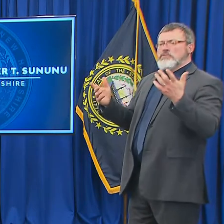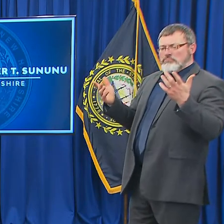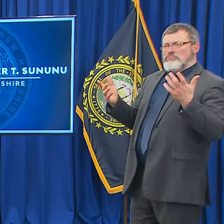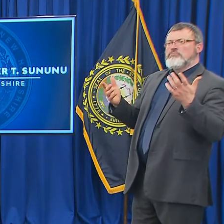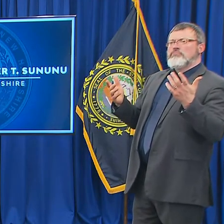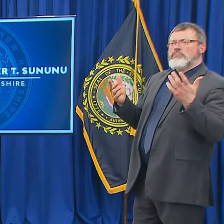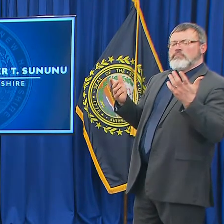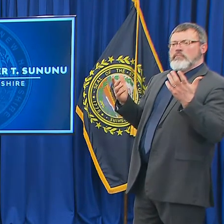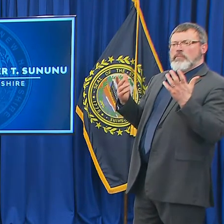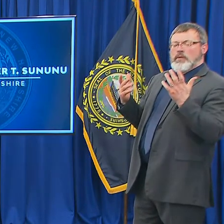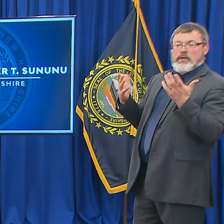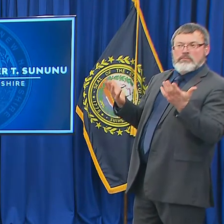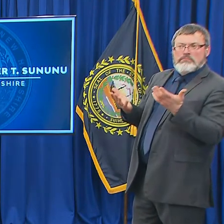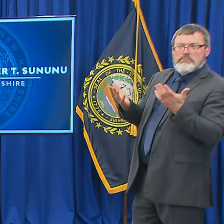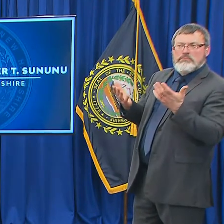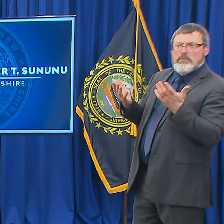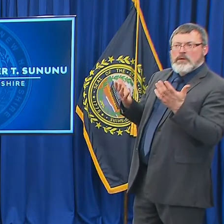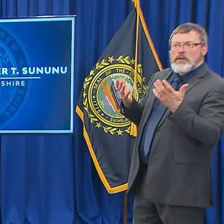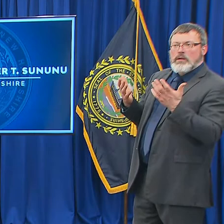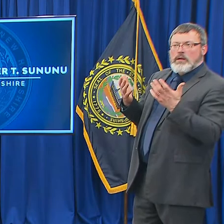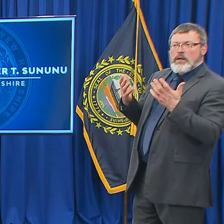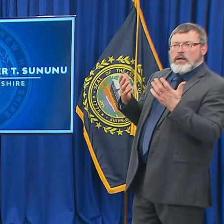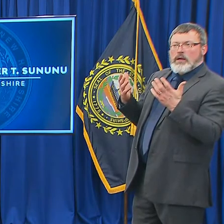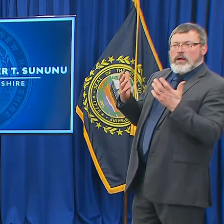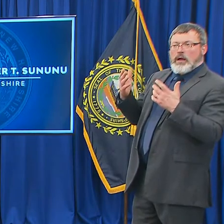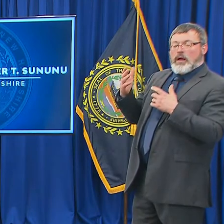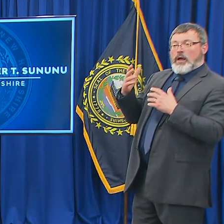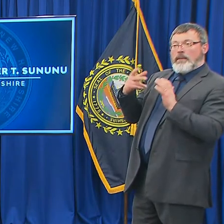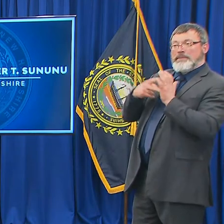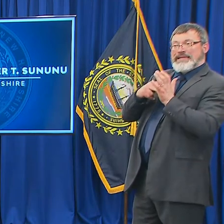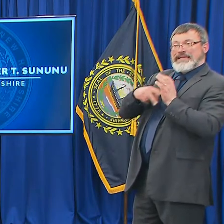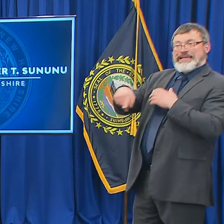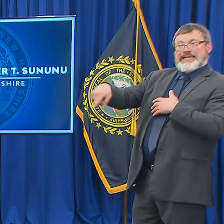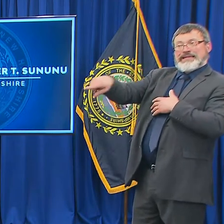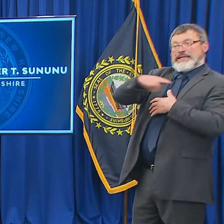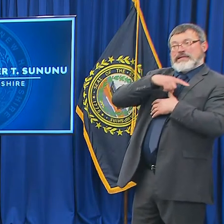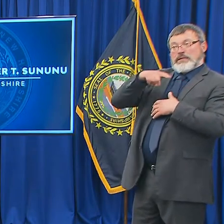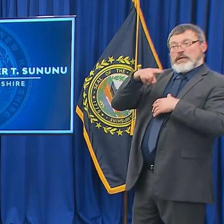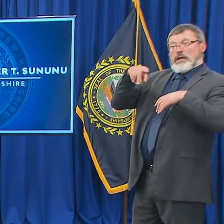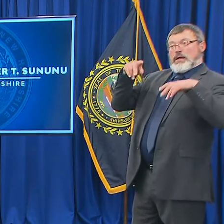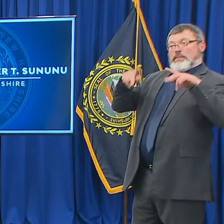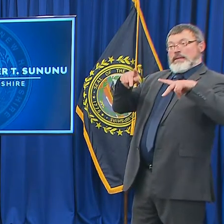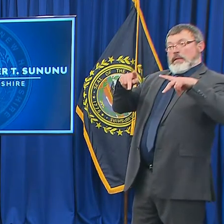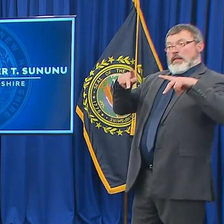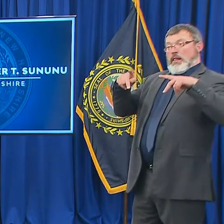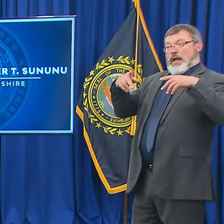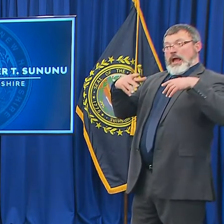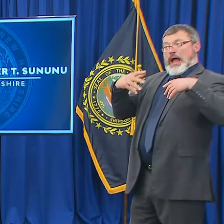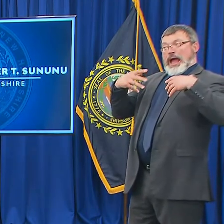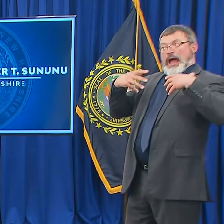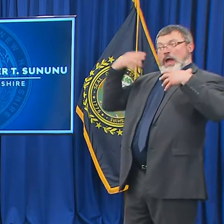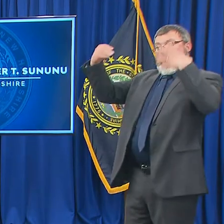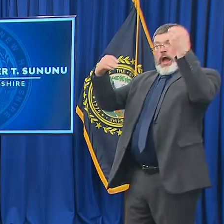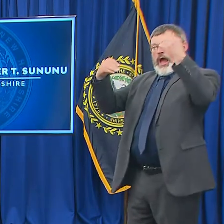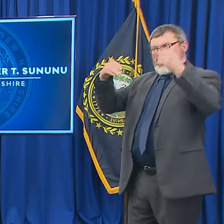But certainly testing is is widely available throughout the state. People that are symptomatic with even mild symptoms of cover 19.